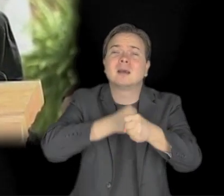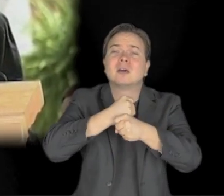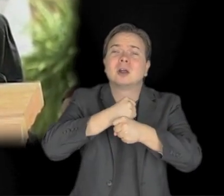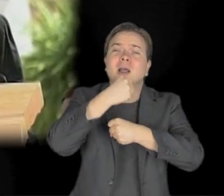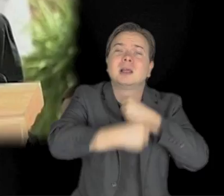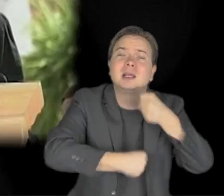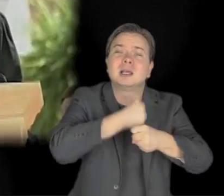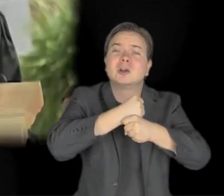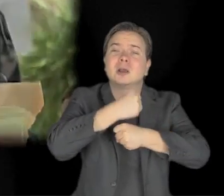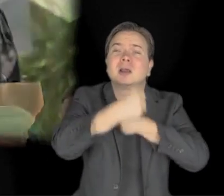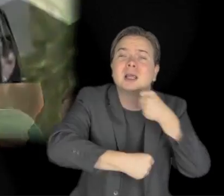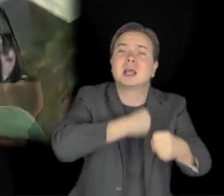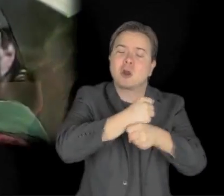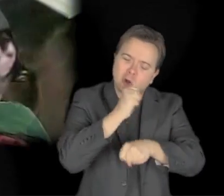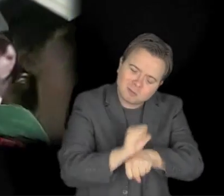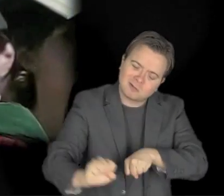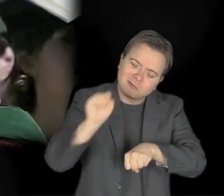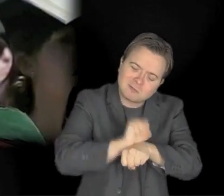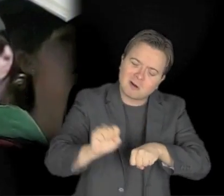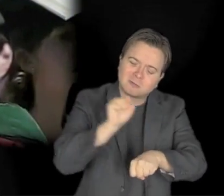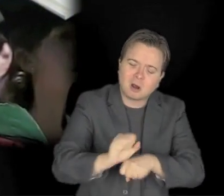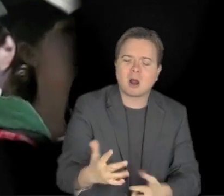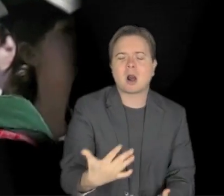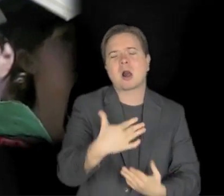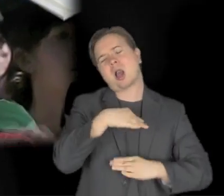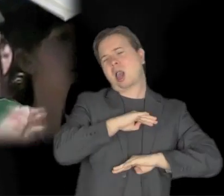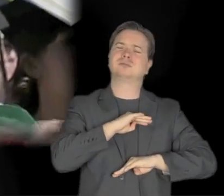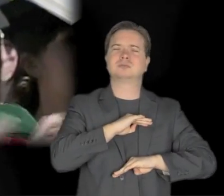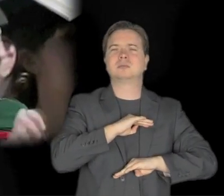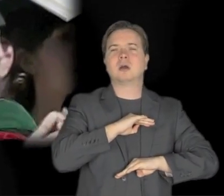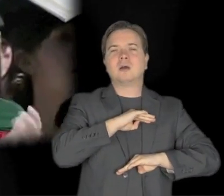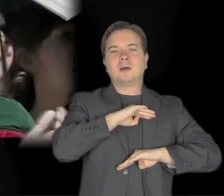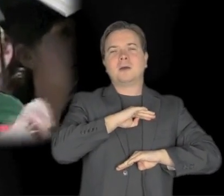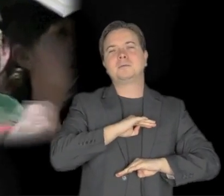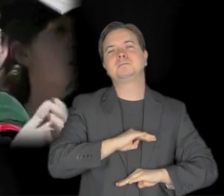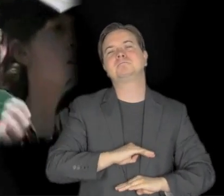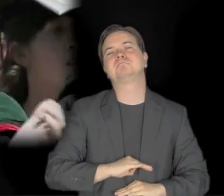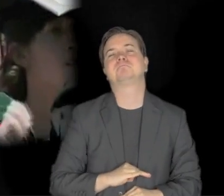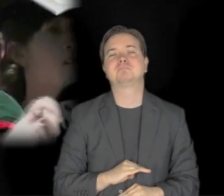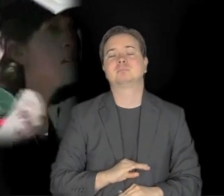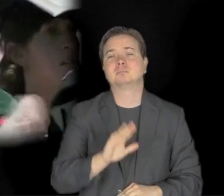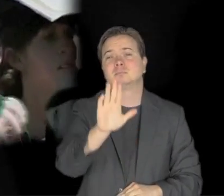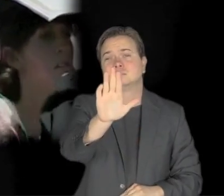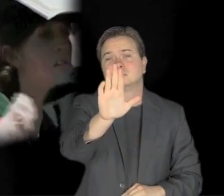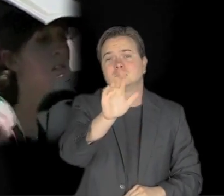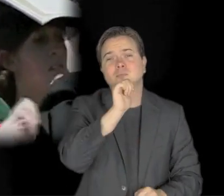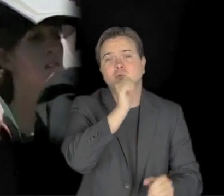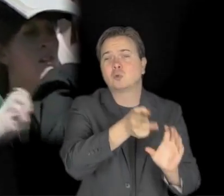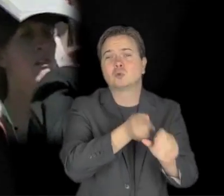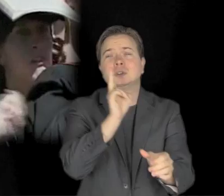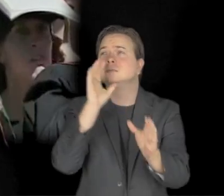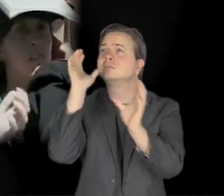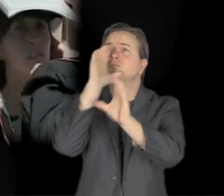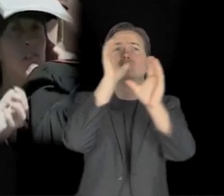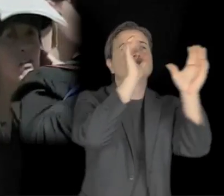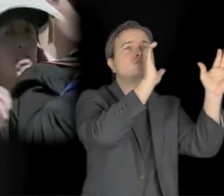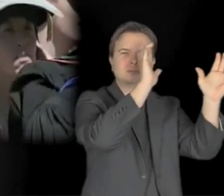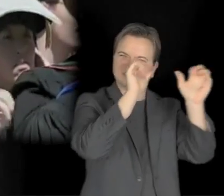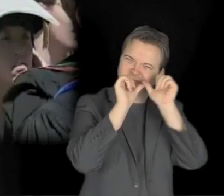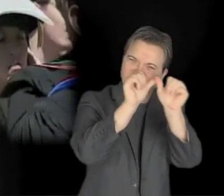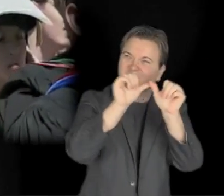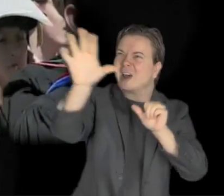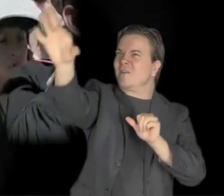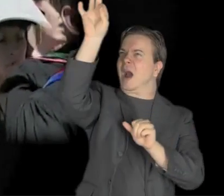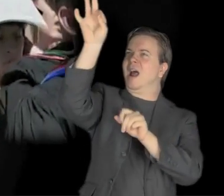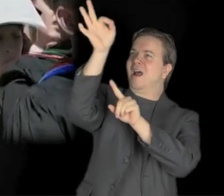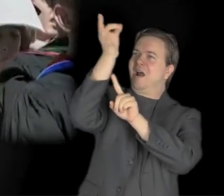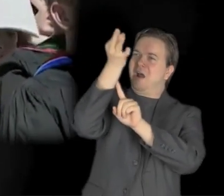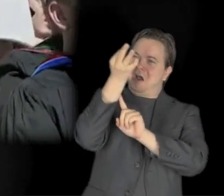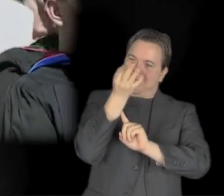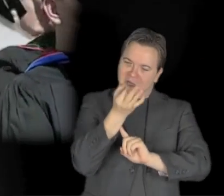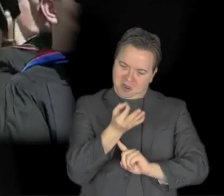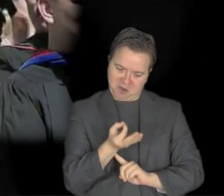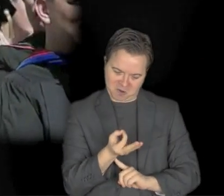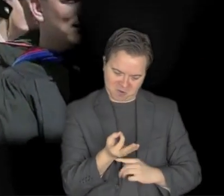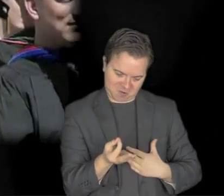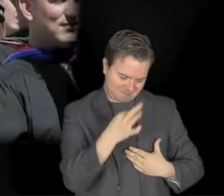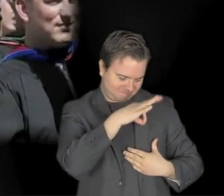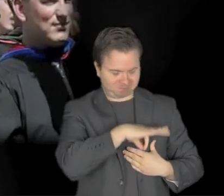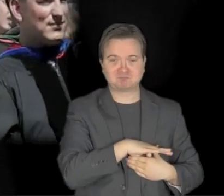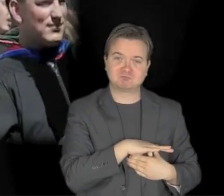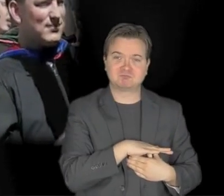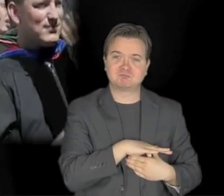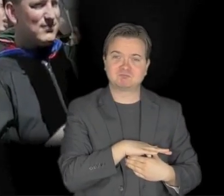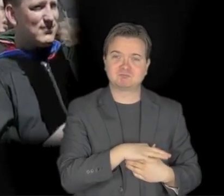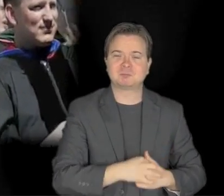Don't settle.